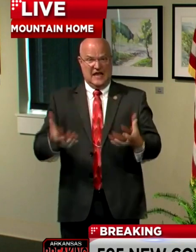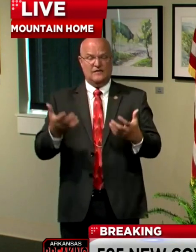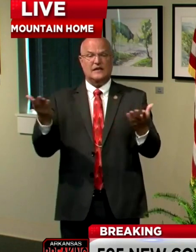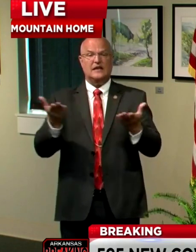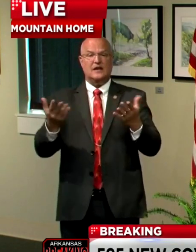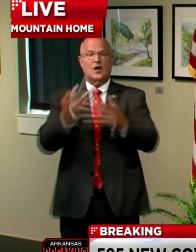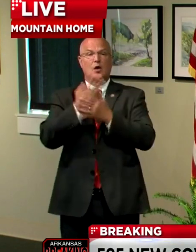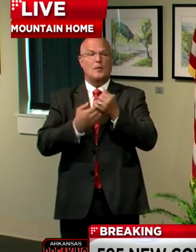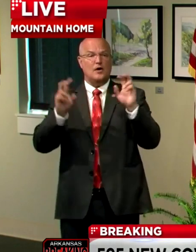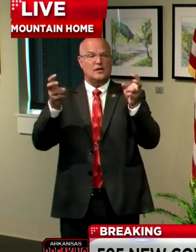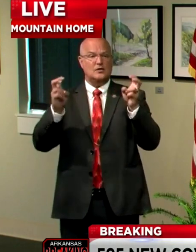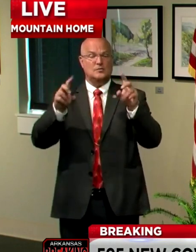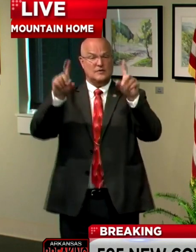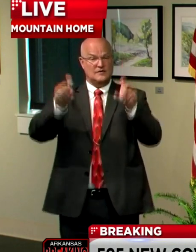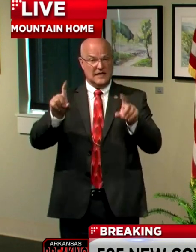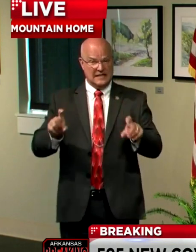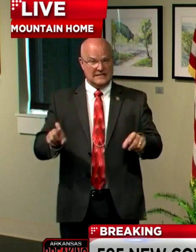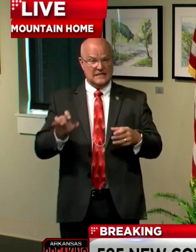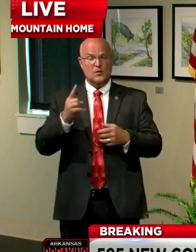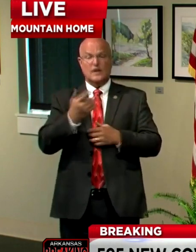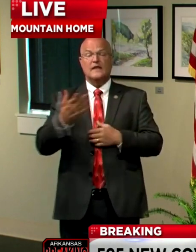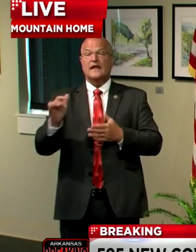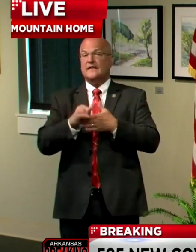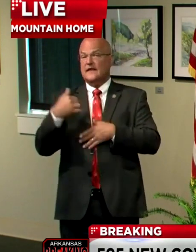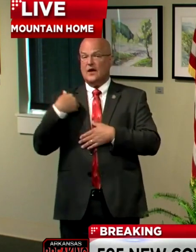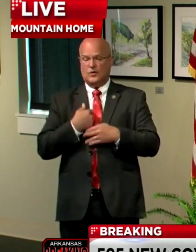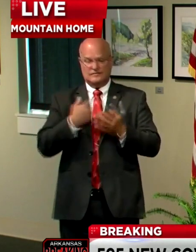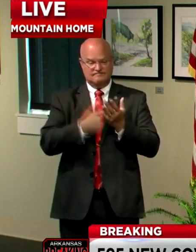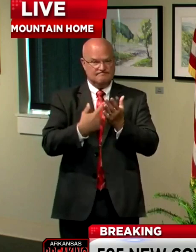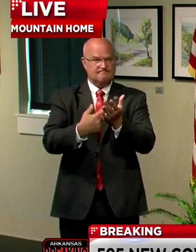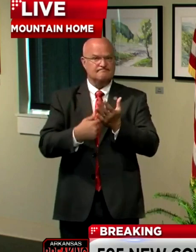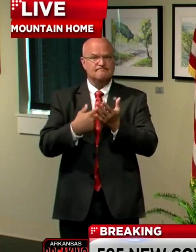HOSPITALS THEY ARE PREPARED AND NEED ADDITIONAL RESOURCES IF HE